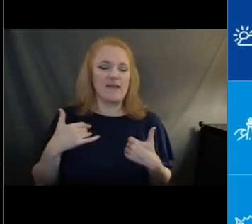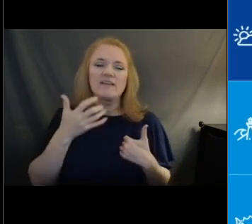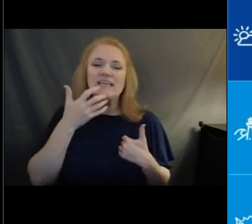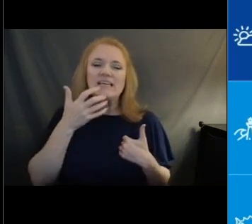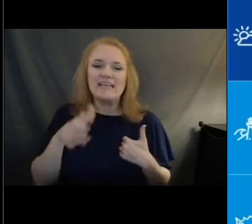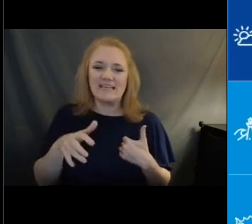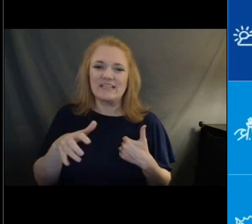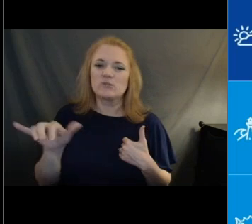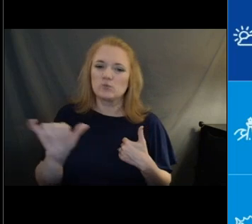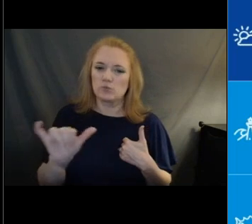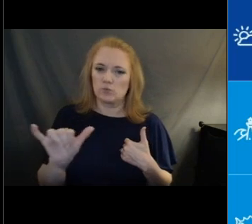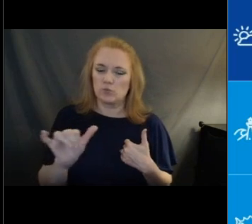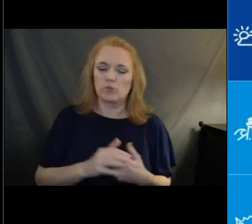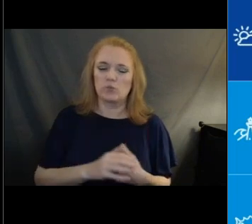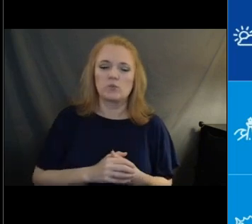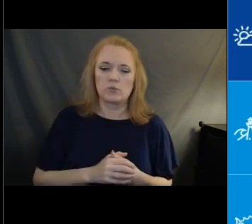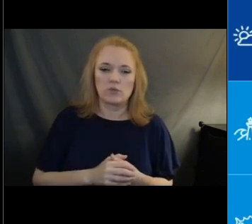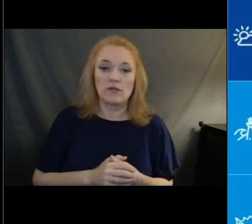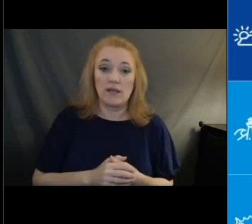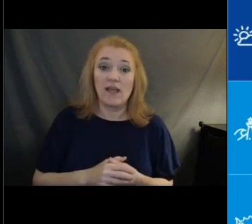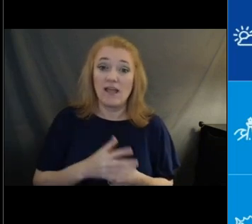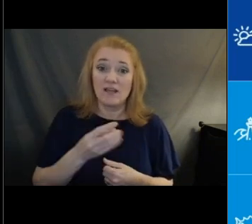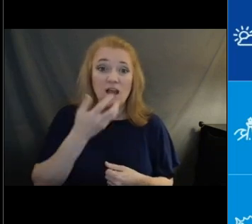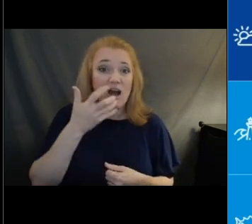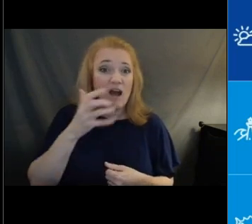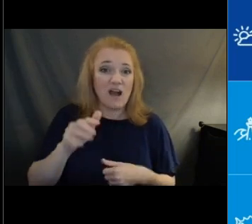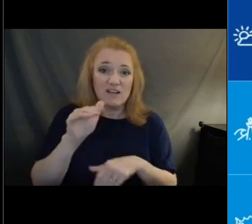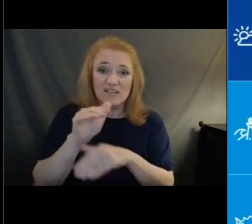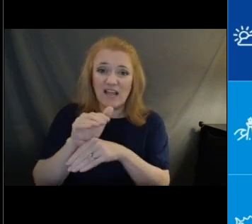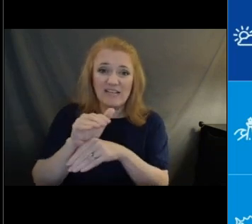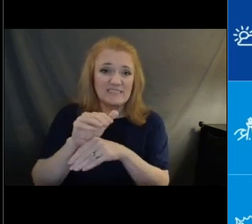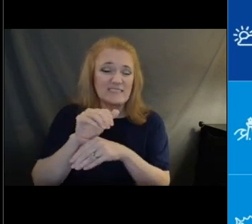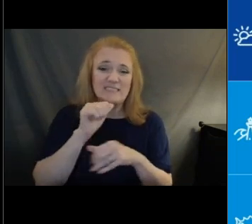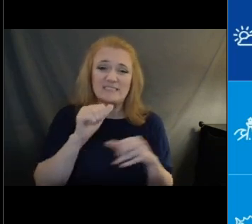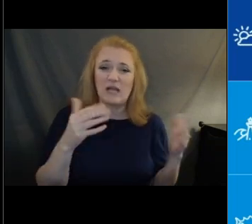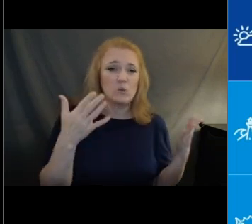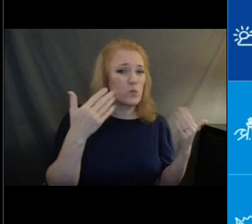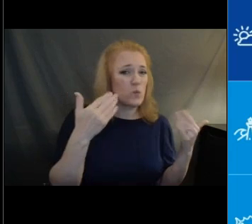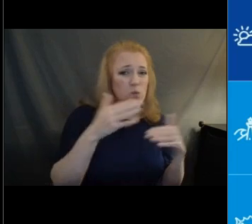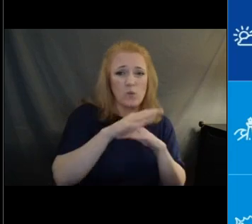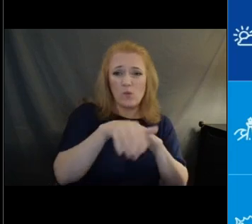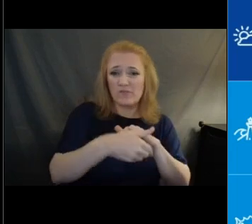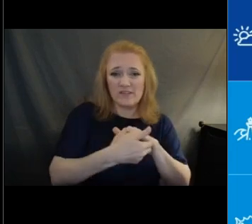hot days and very hot nights. They don't have the recovery that you see in some of the more rural